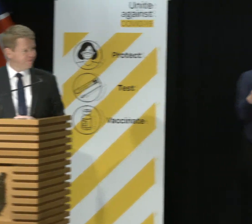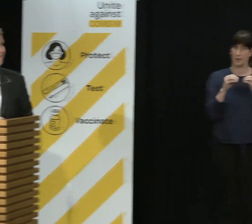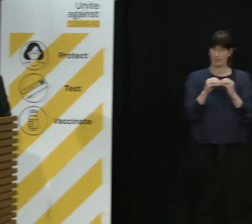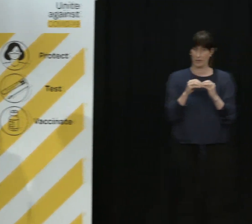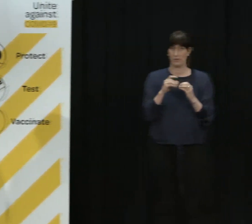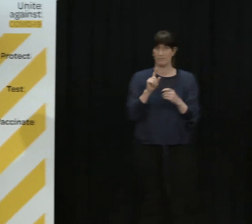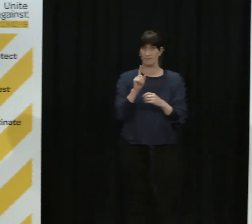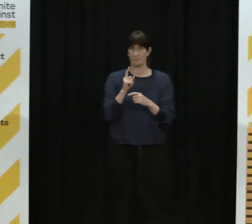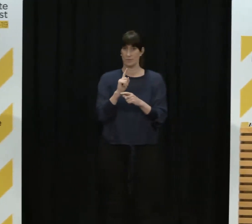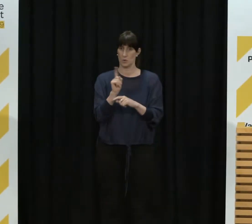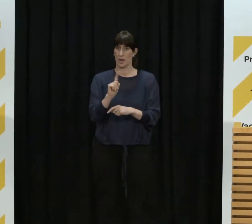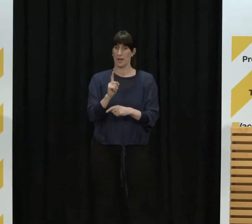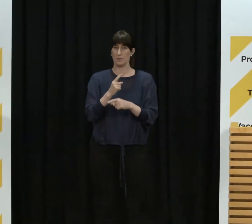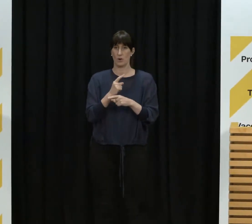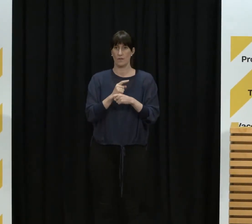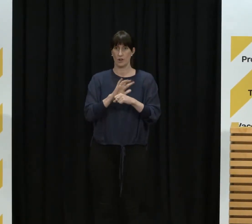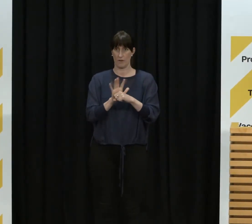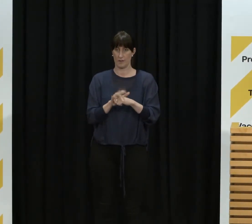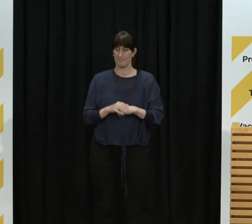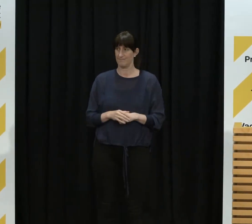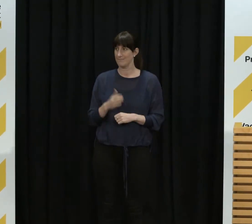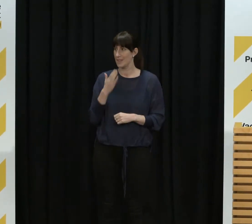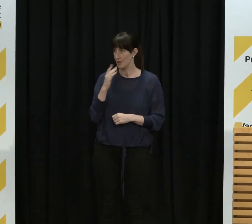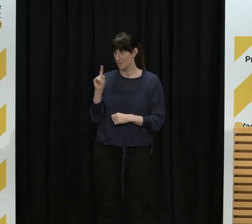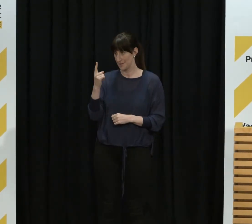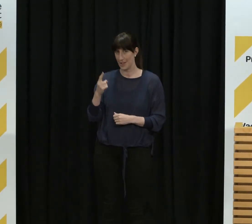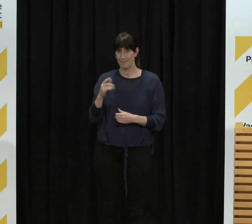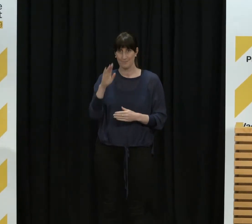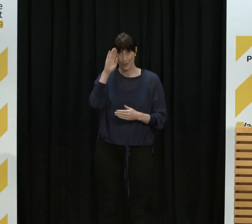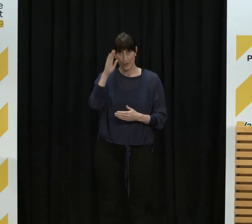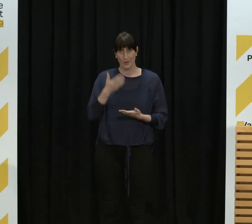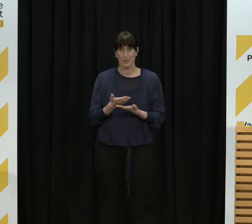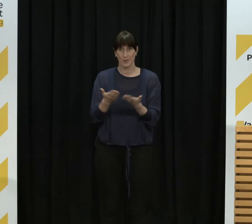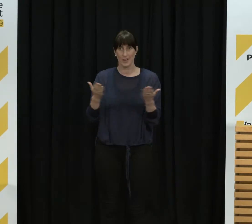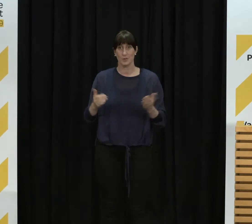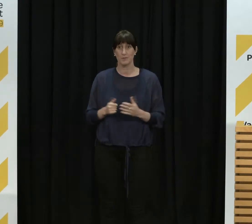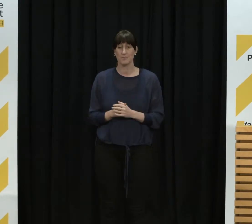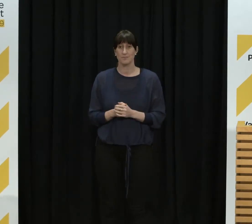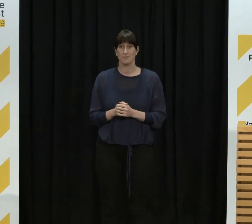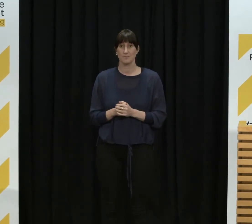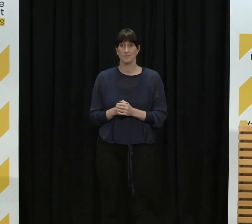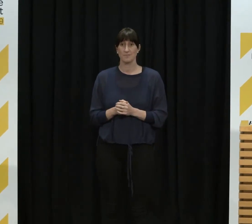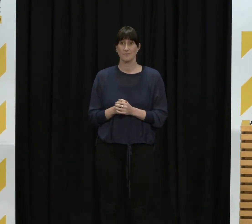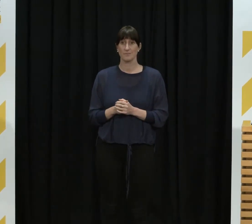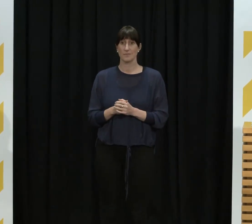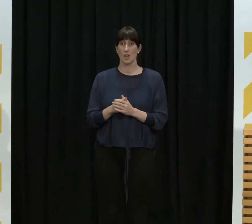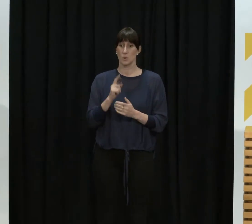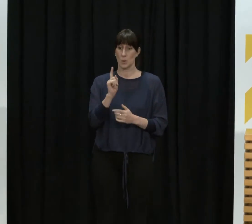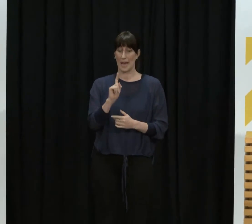Let's keep at those rates to